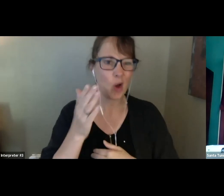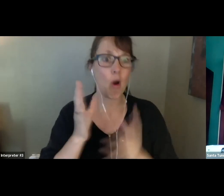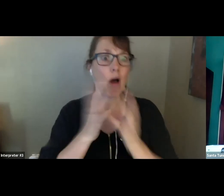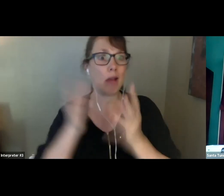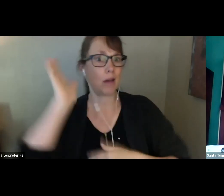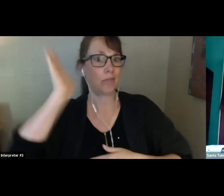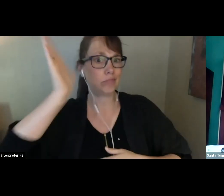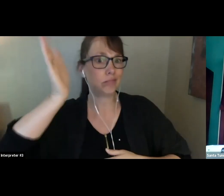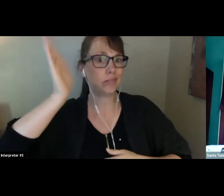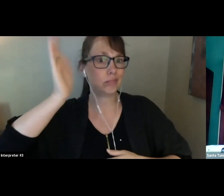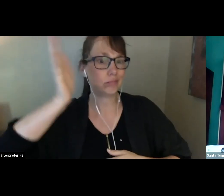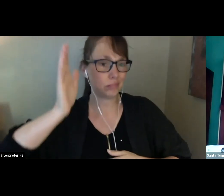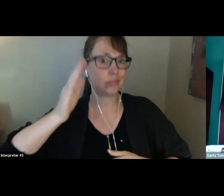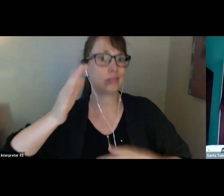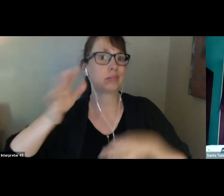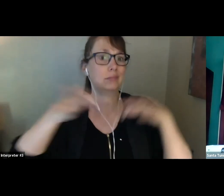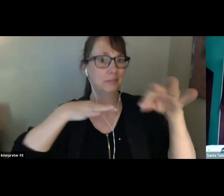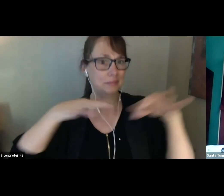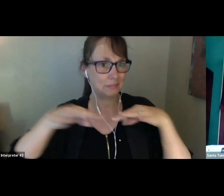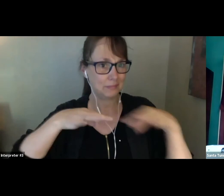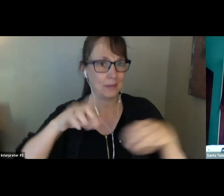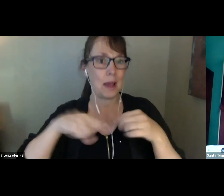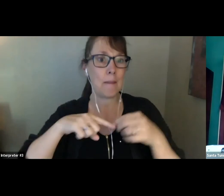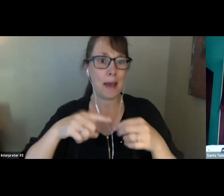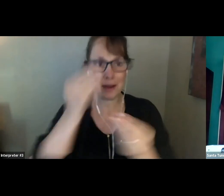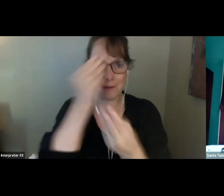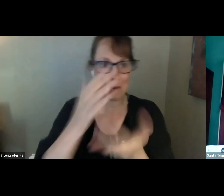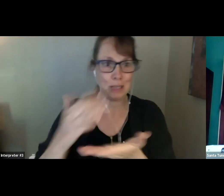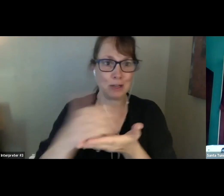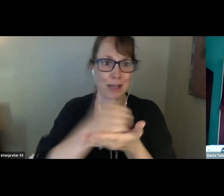and information gathering, you might have had some time between the presentation and